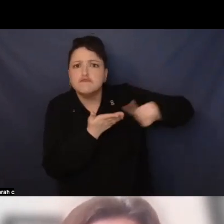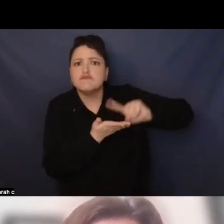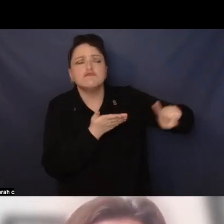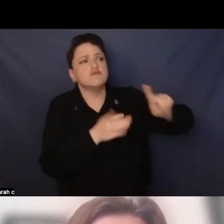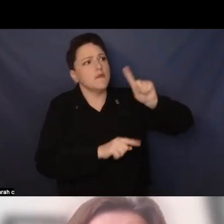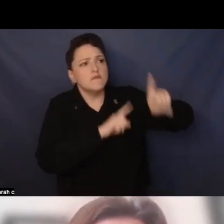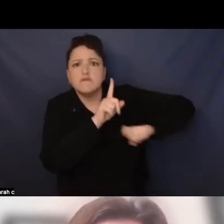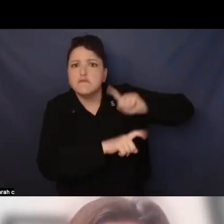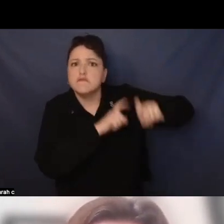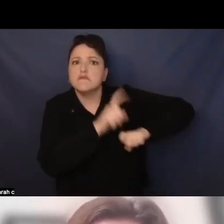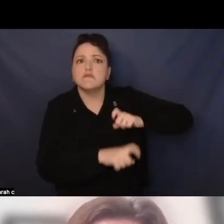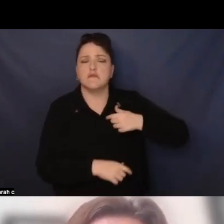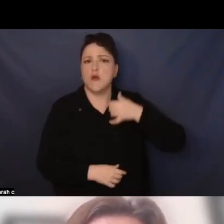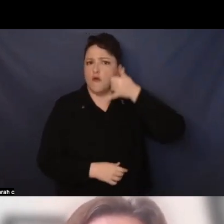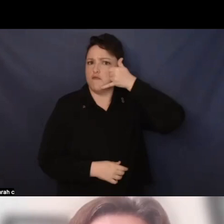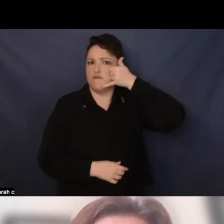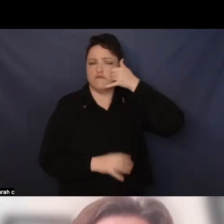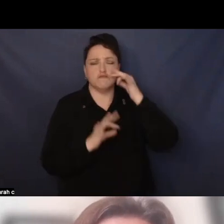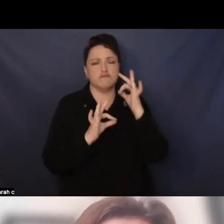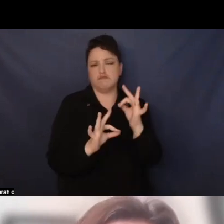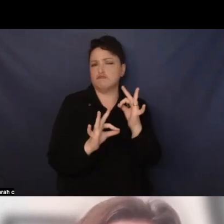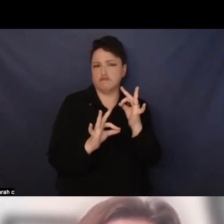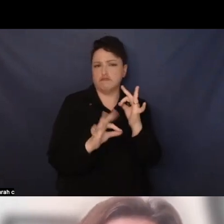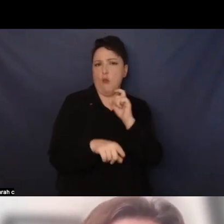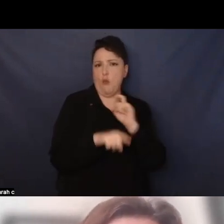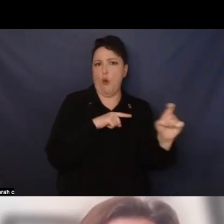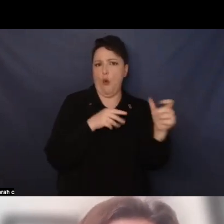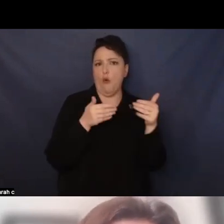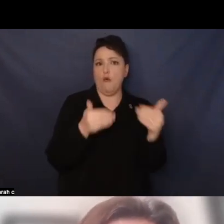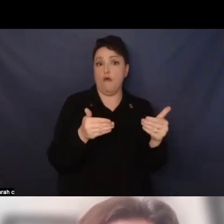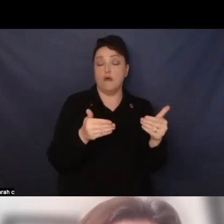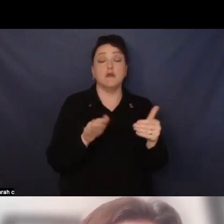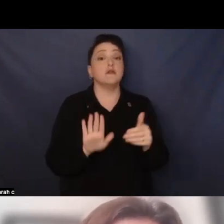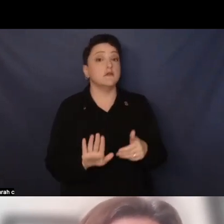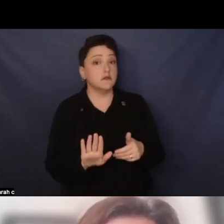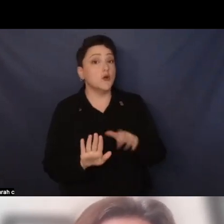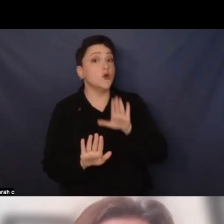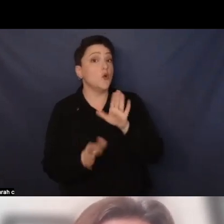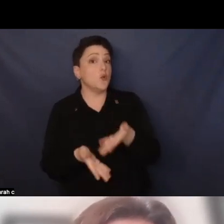The telephone is a great tool. But you want to confirm your request in writing. Either